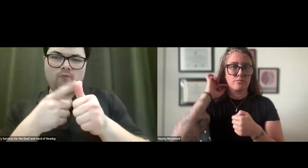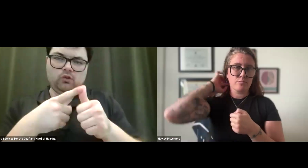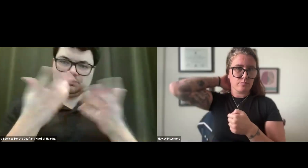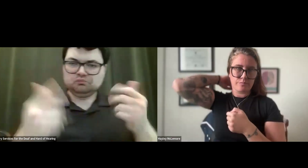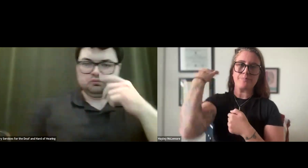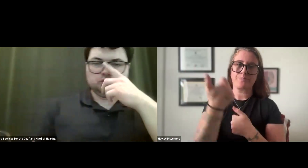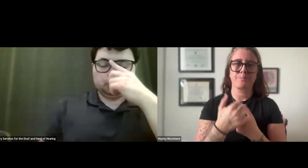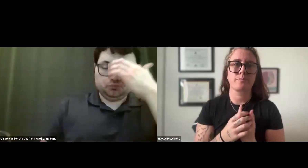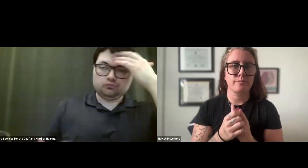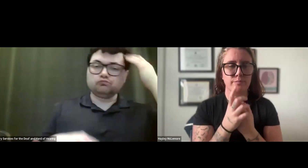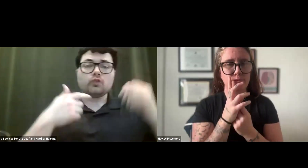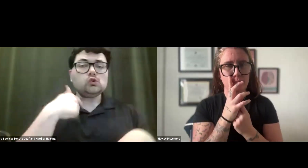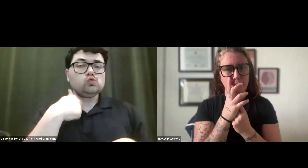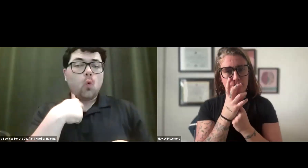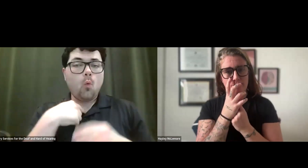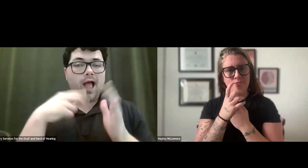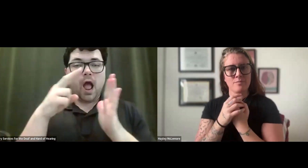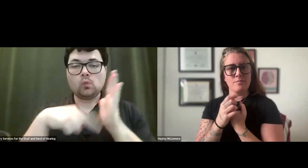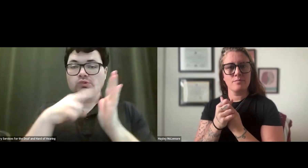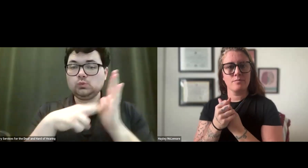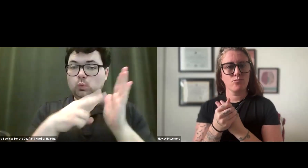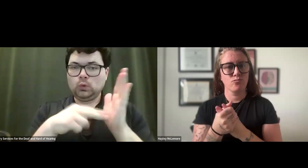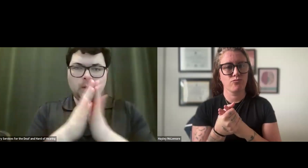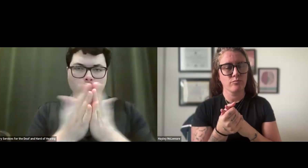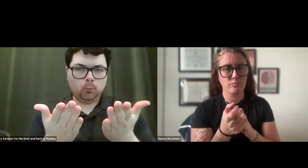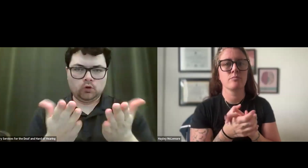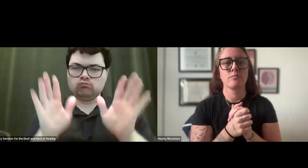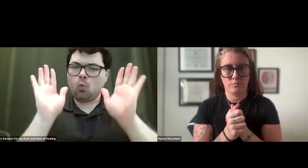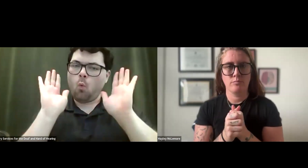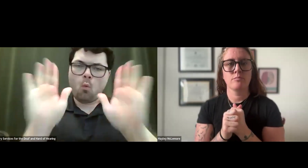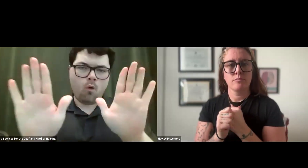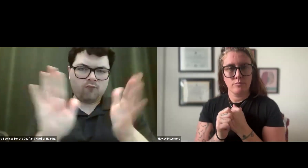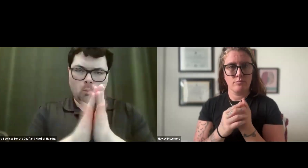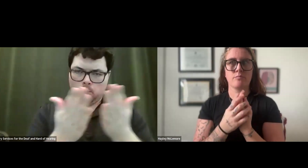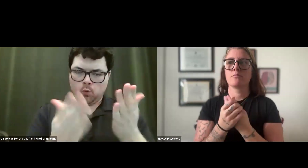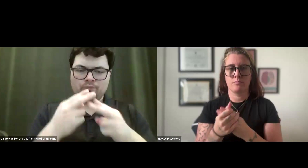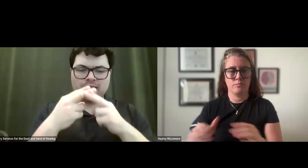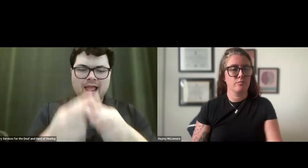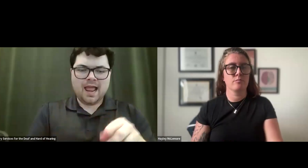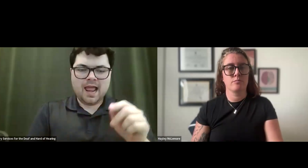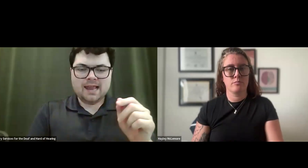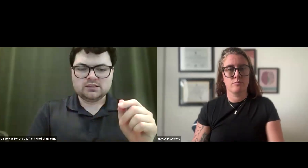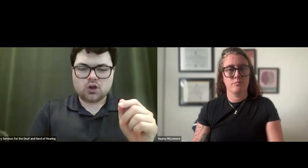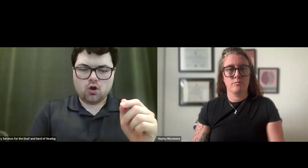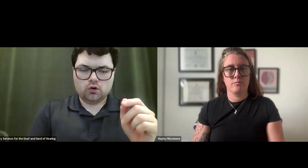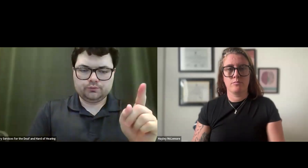Well, I'll go ahead with a question that I have. So really, I was reading a book. It was a very wonderful book.